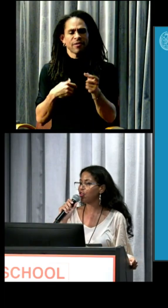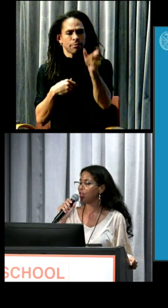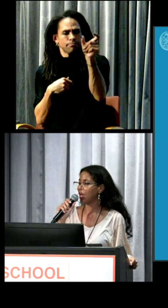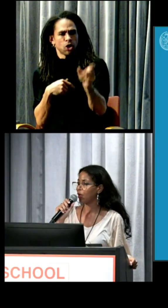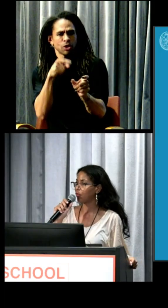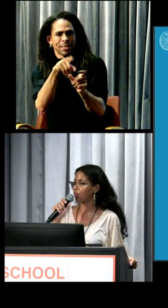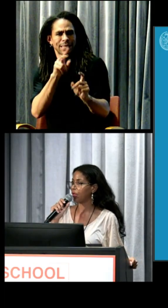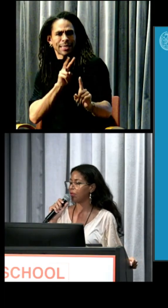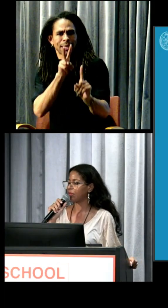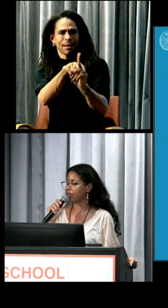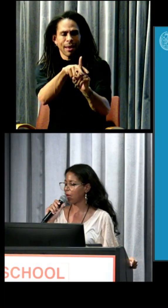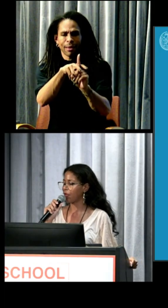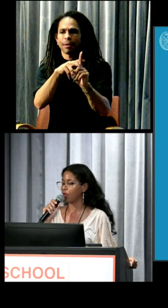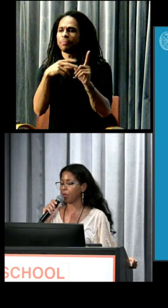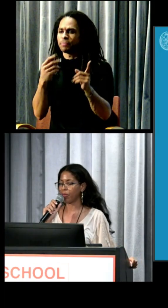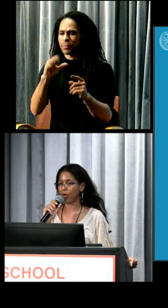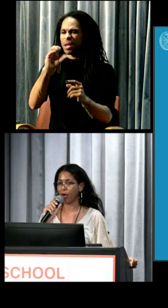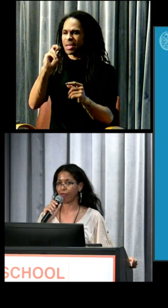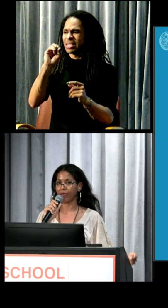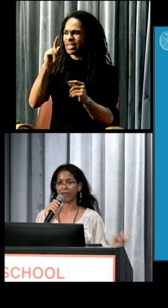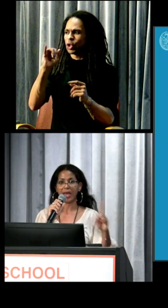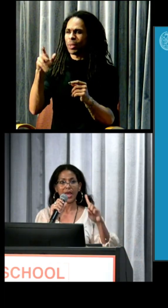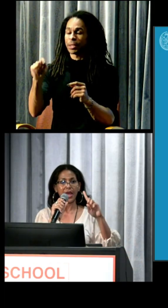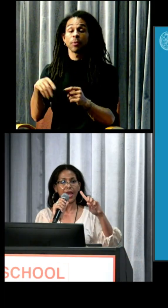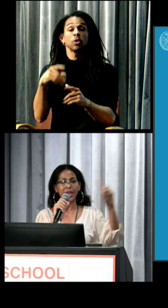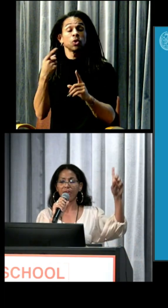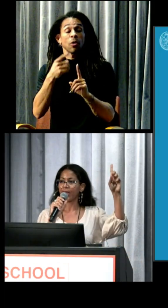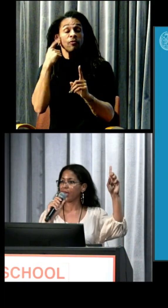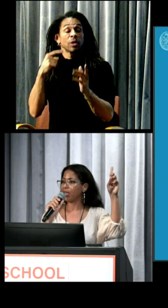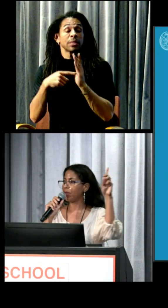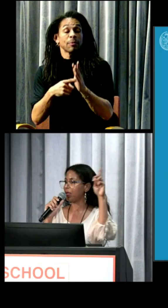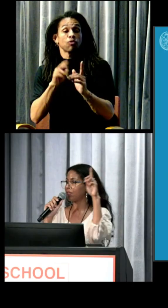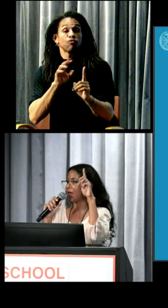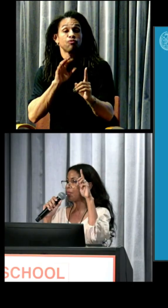How does the effect of one building affect, you know, the flow of traffic?